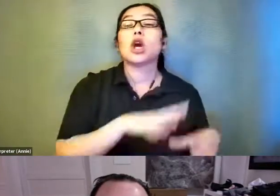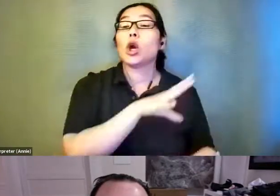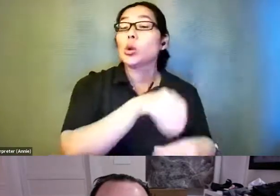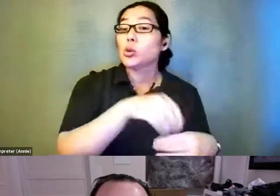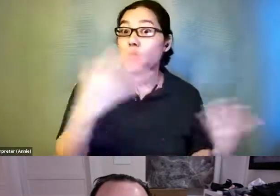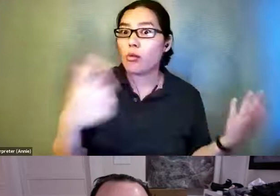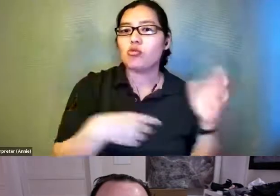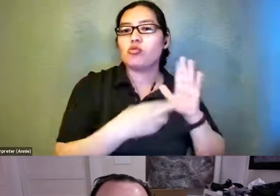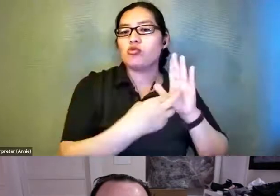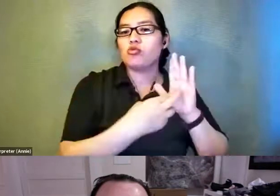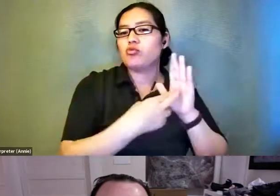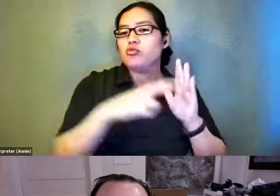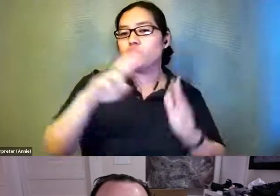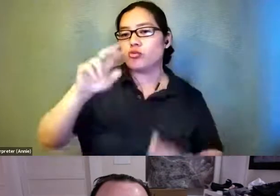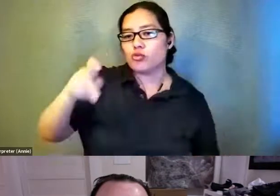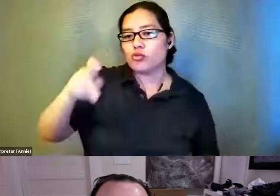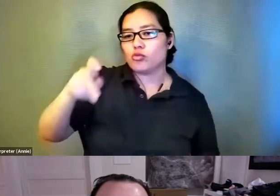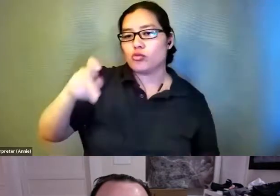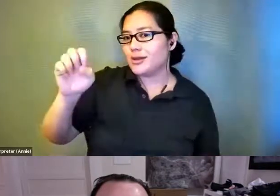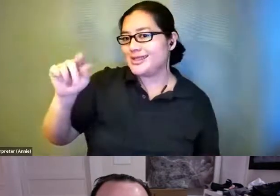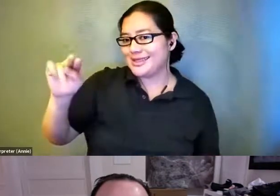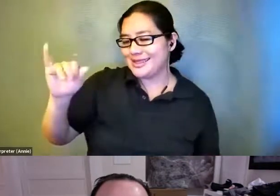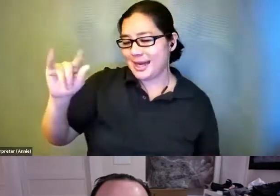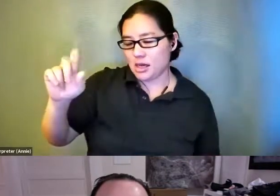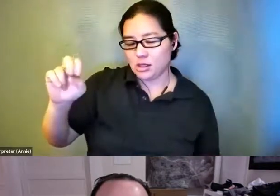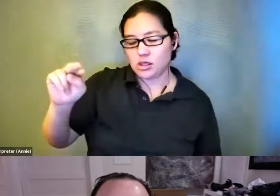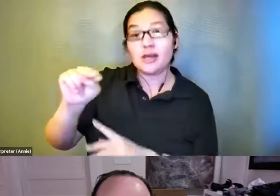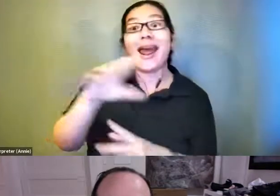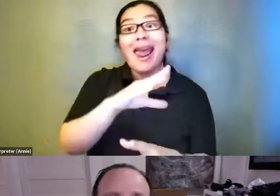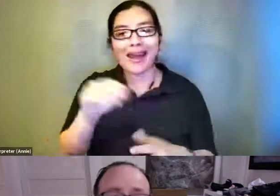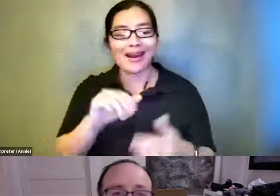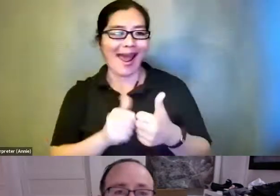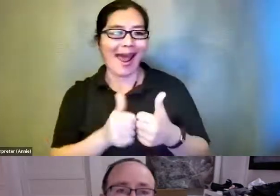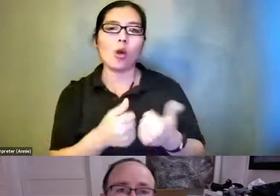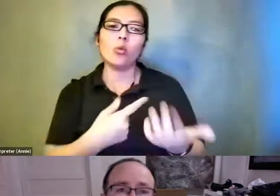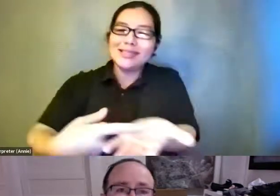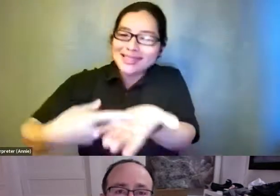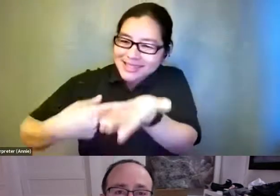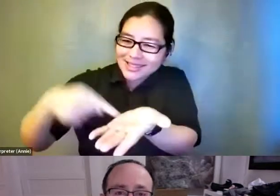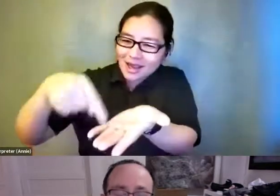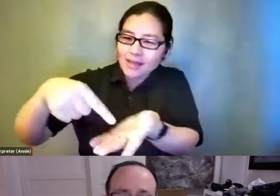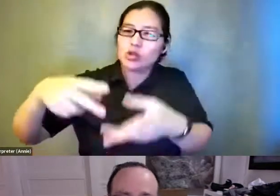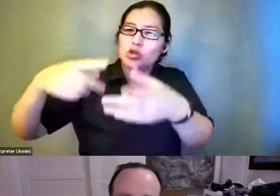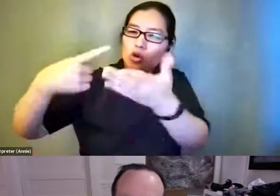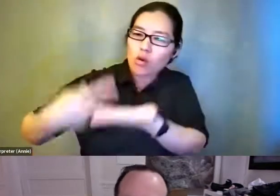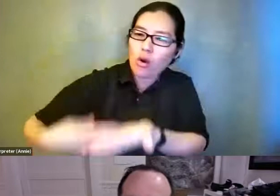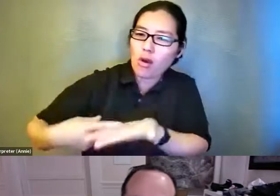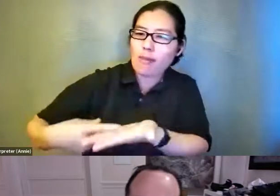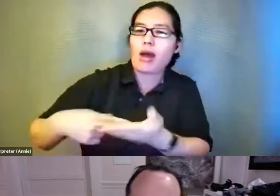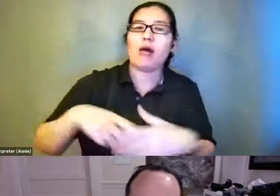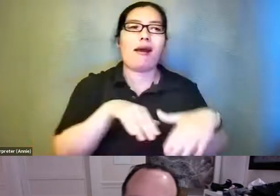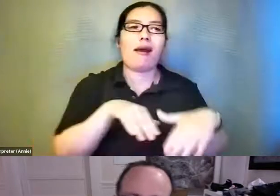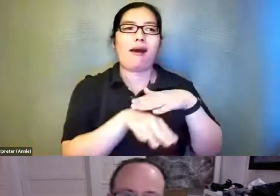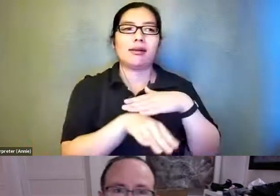been about thinking through the way we talk about access in ways going beyond compliance and really trying to get people excited